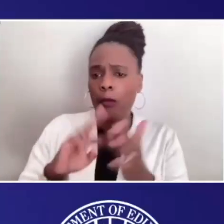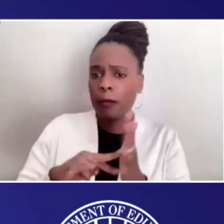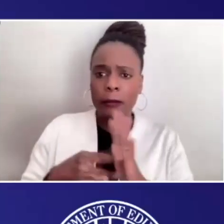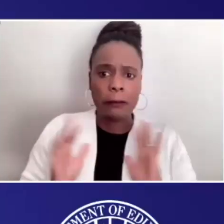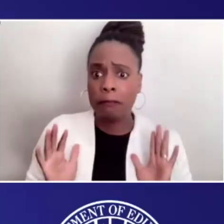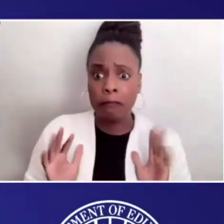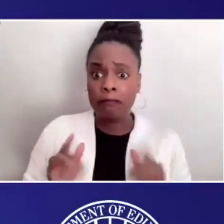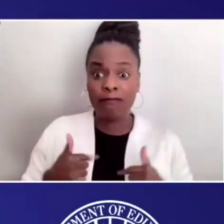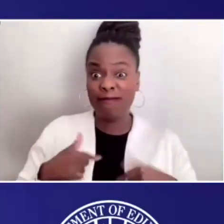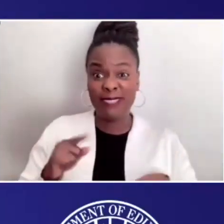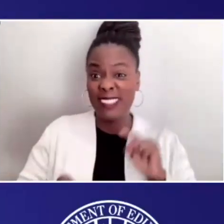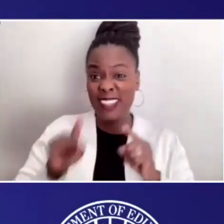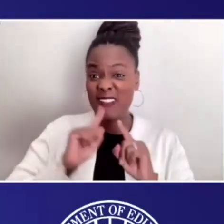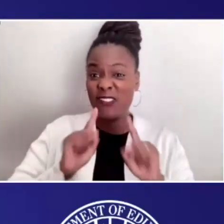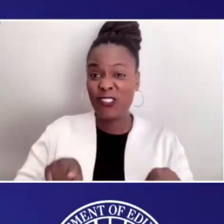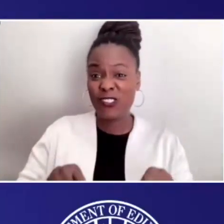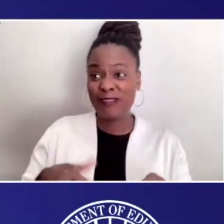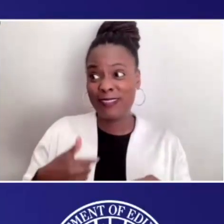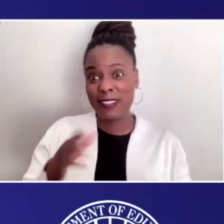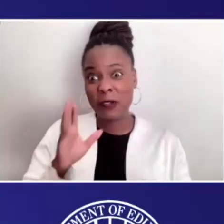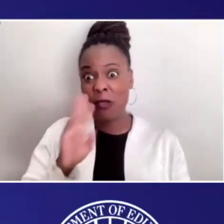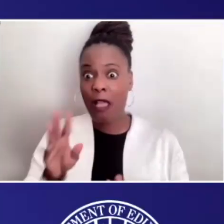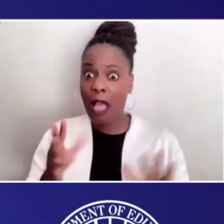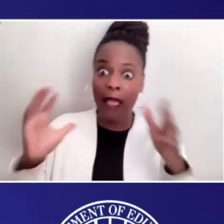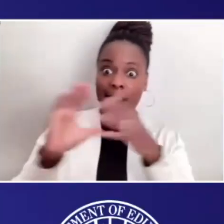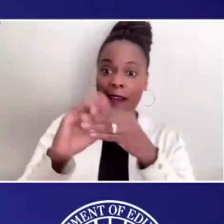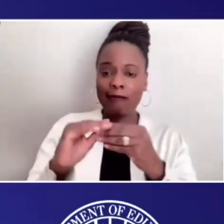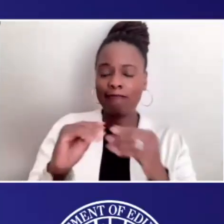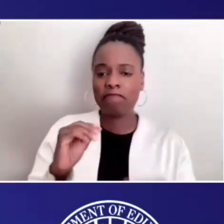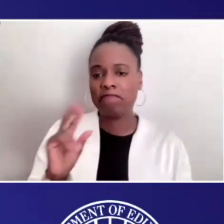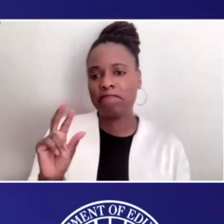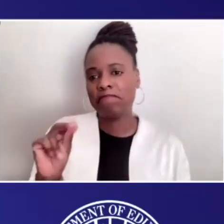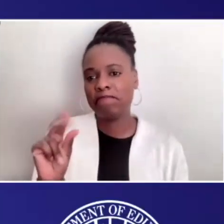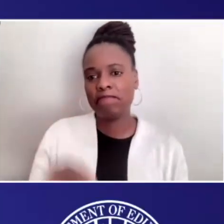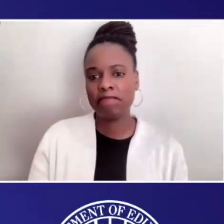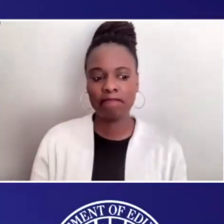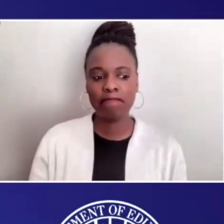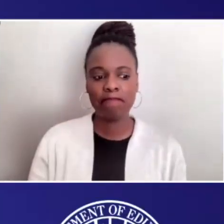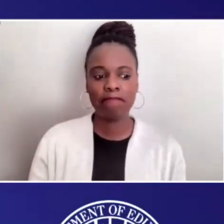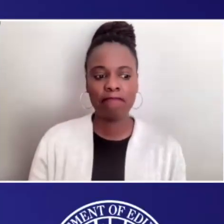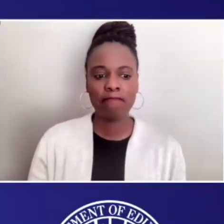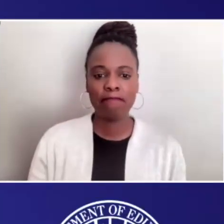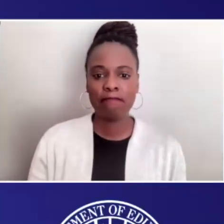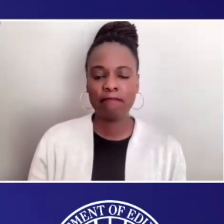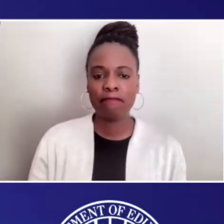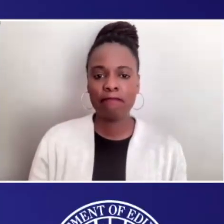that, so I'm not going to. Does that answer your question?